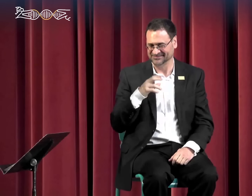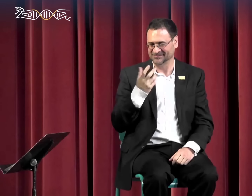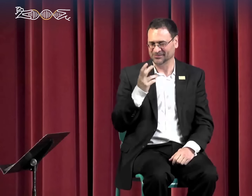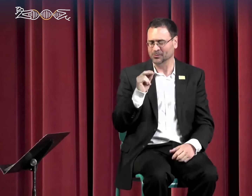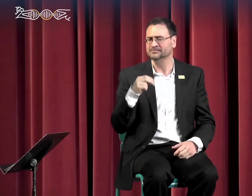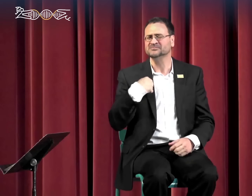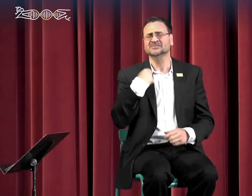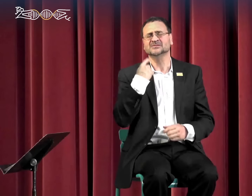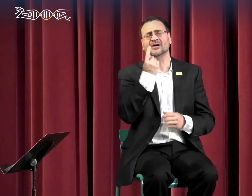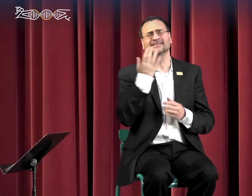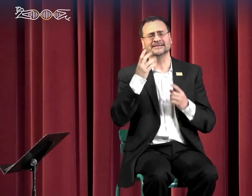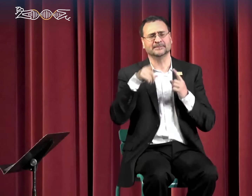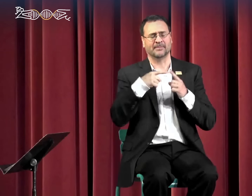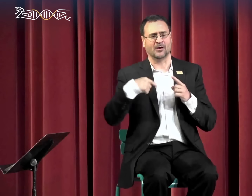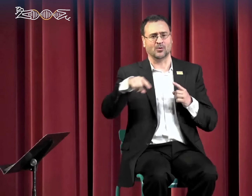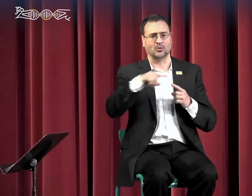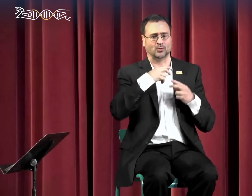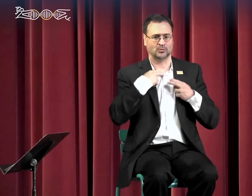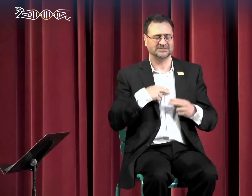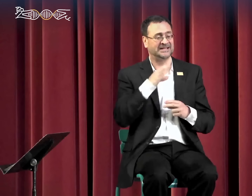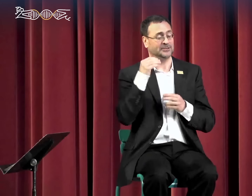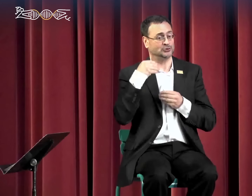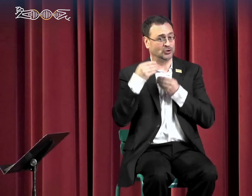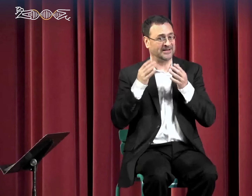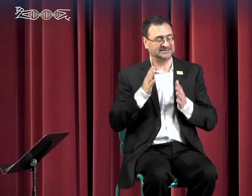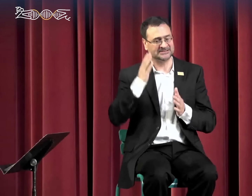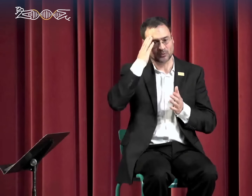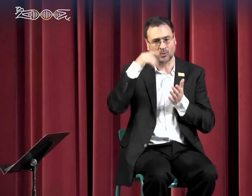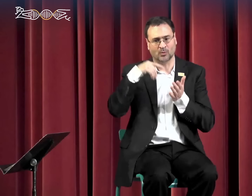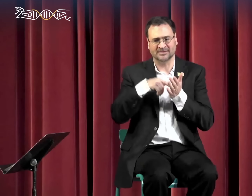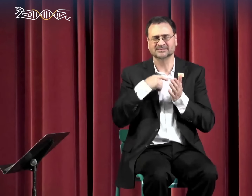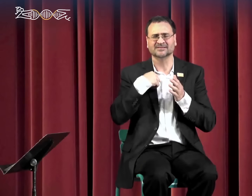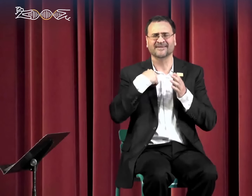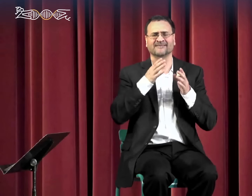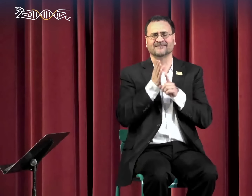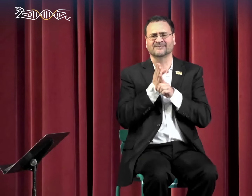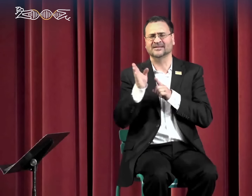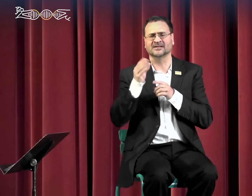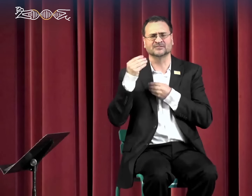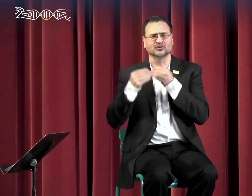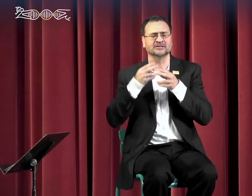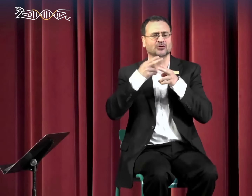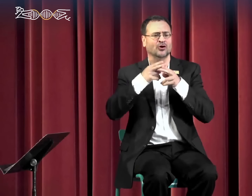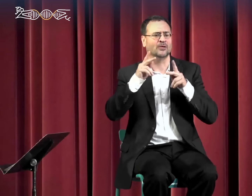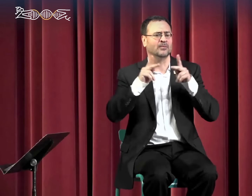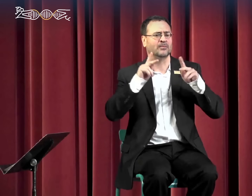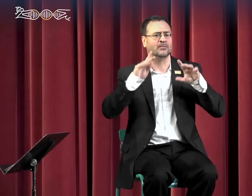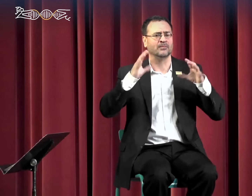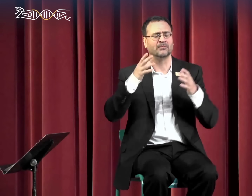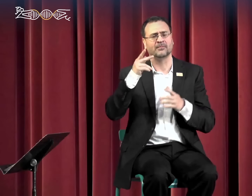does make sense. The idea of being unable to speak meaning that you are not intellectual,